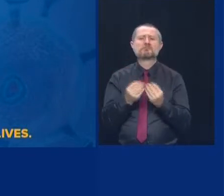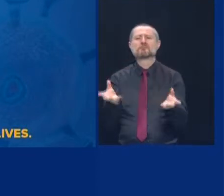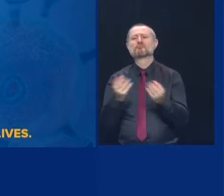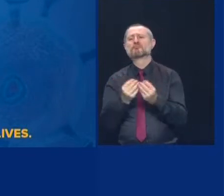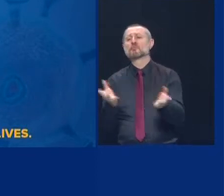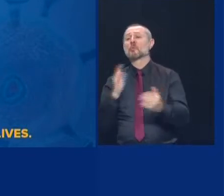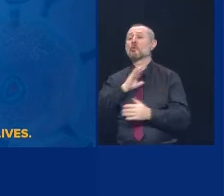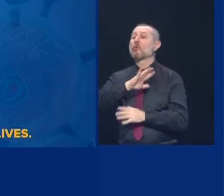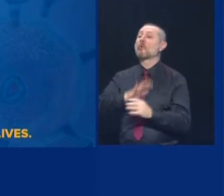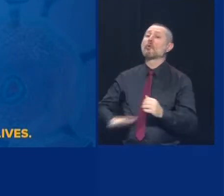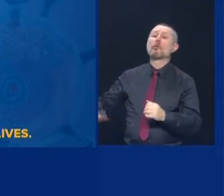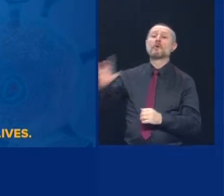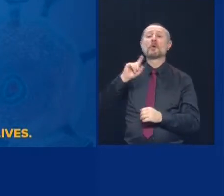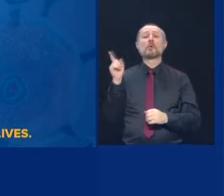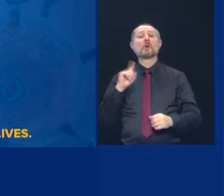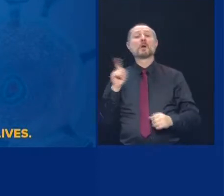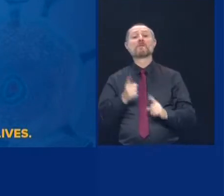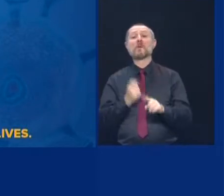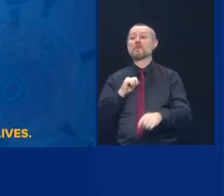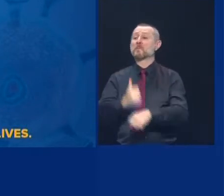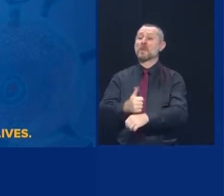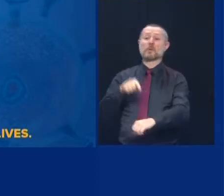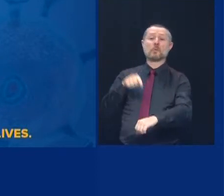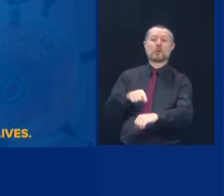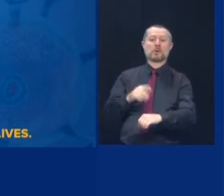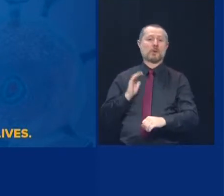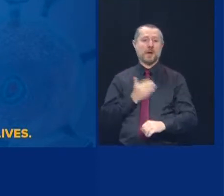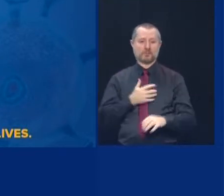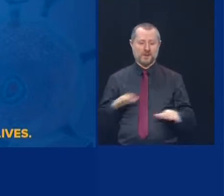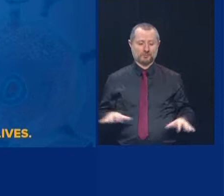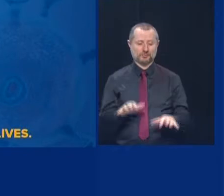HOSPITALIZATIONS, EVERYTHING WE